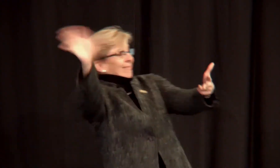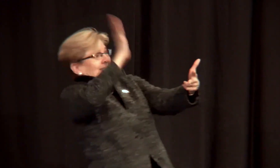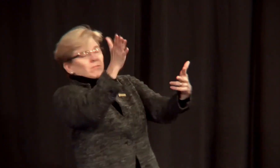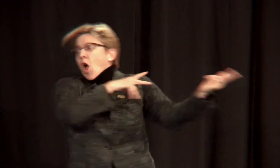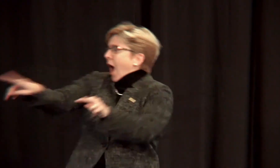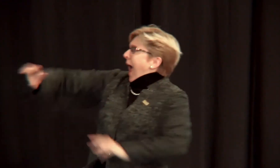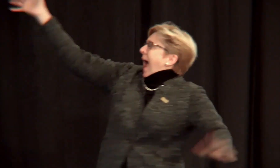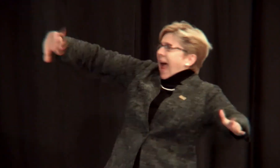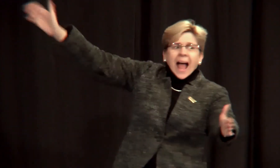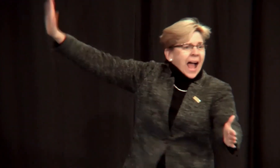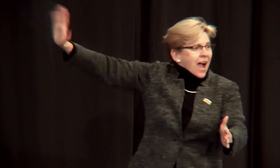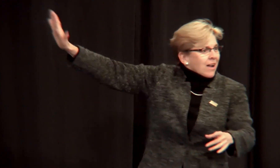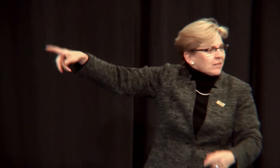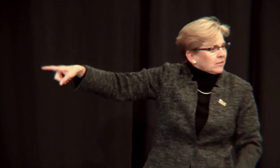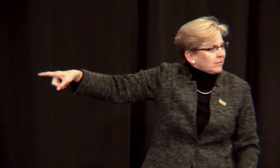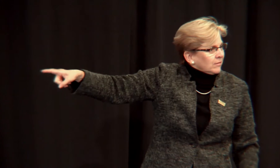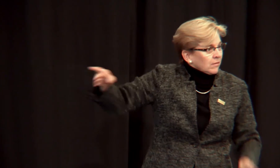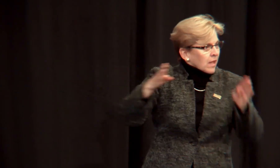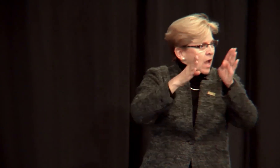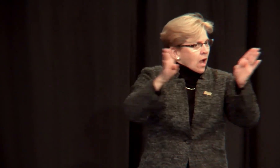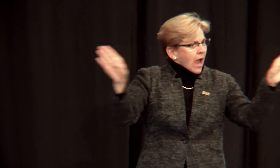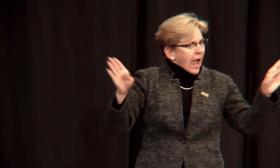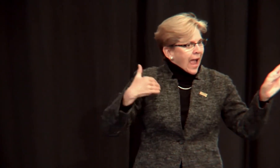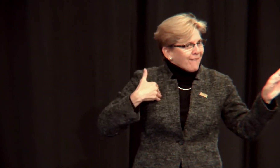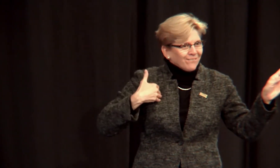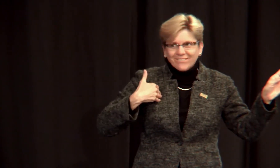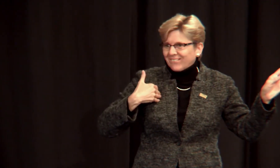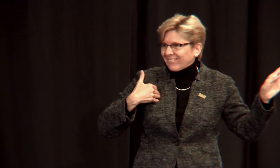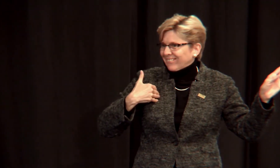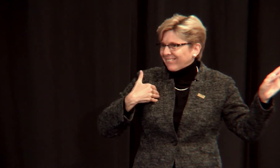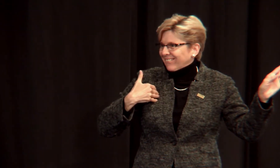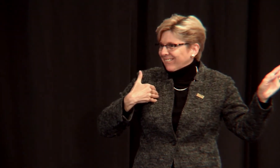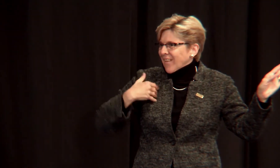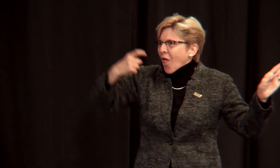next to another deaf person, you just have to move a finger and you get an instant response.